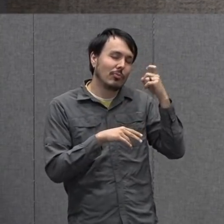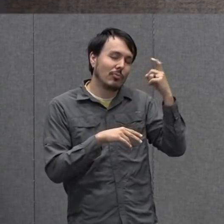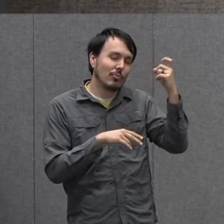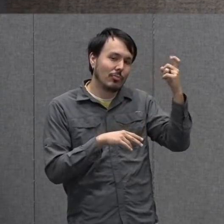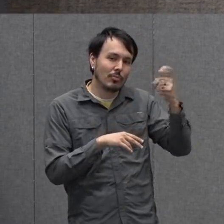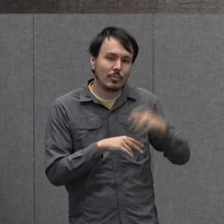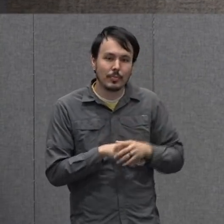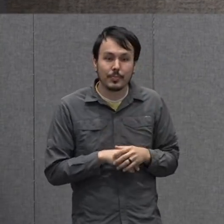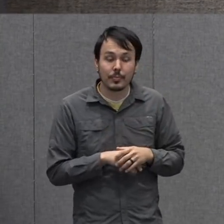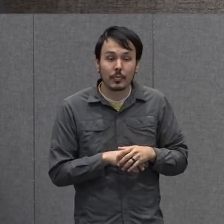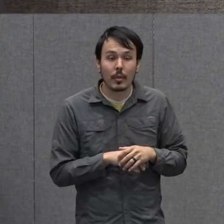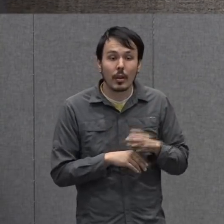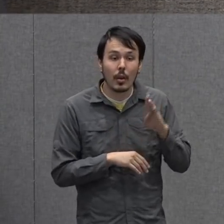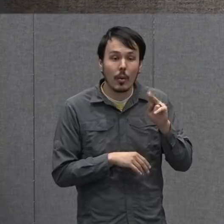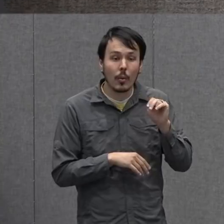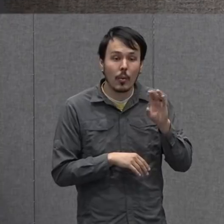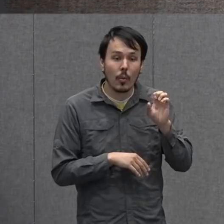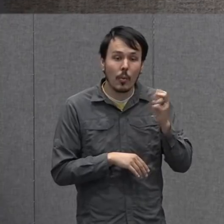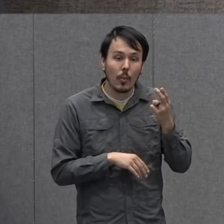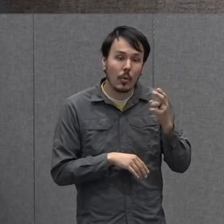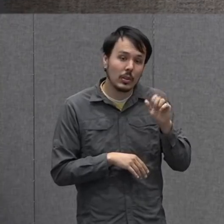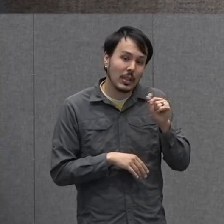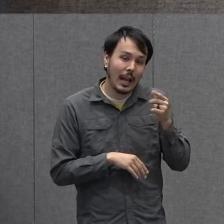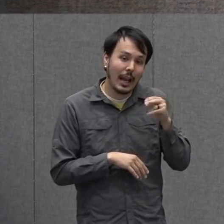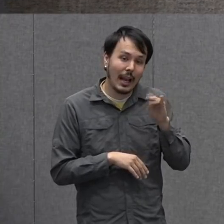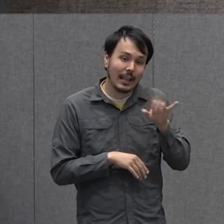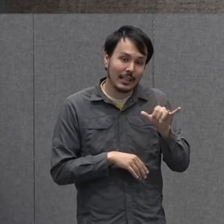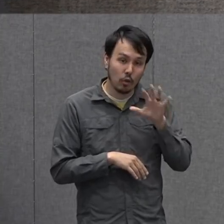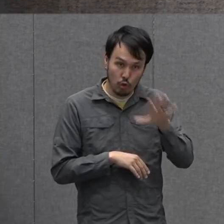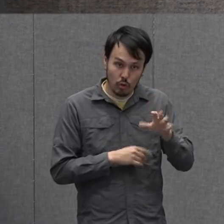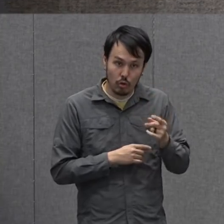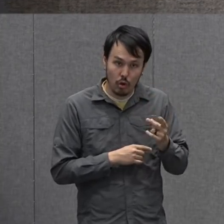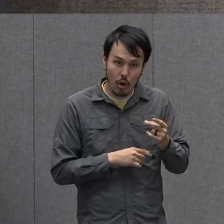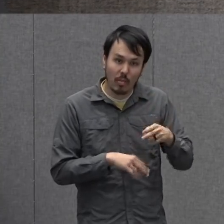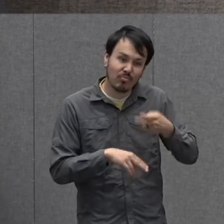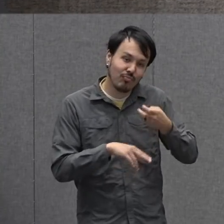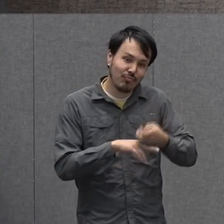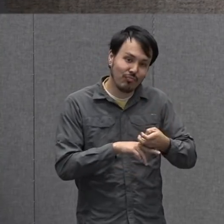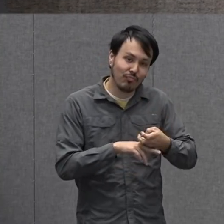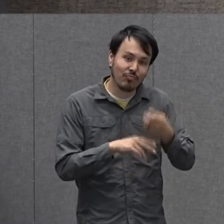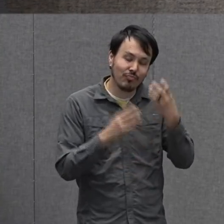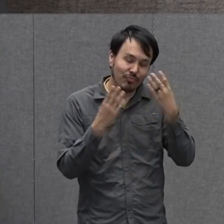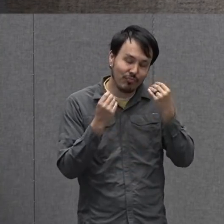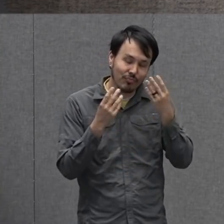Butch Aggie dozed at her feet. Outside clouds raced along the sky